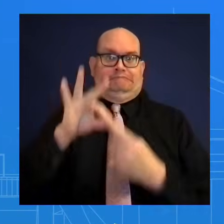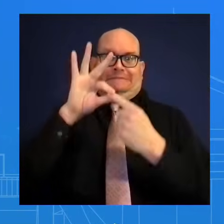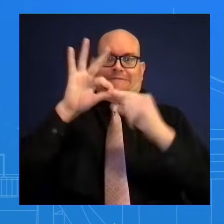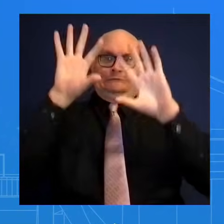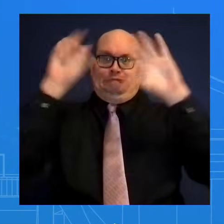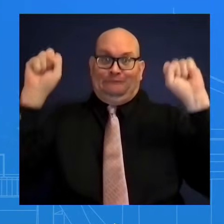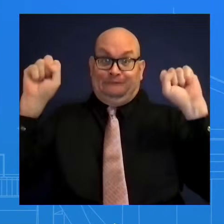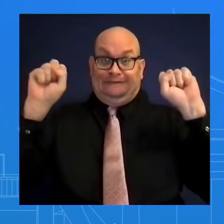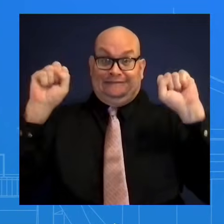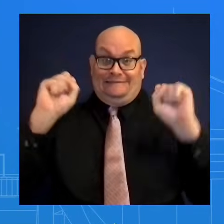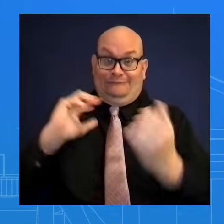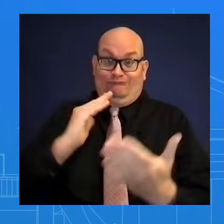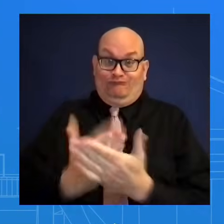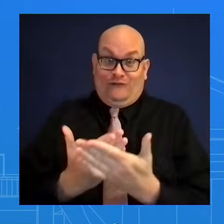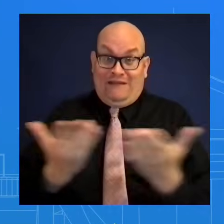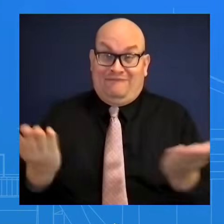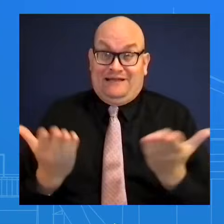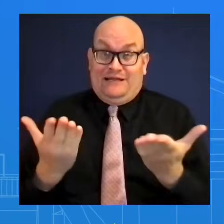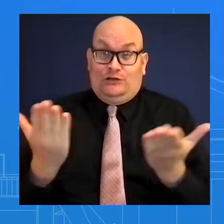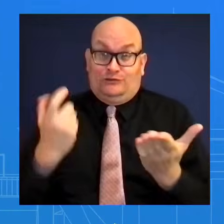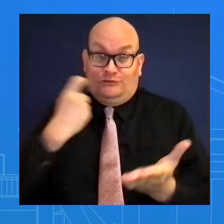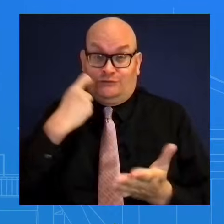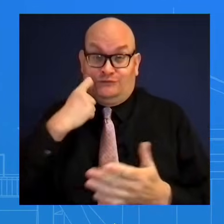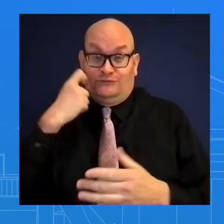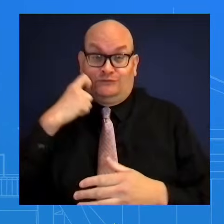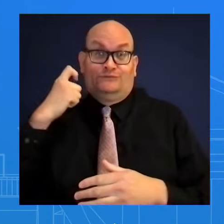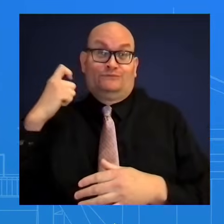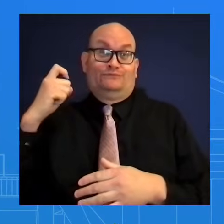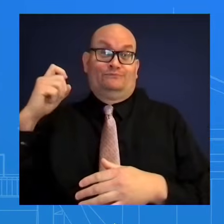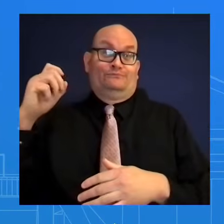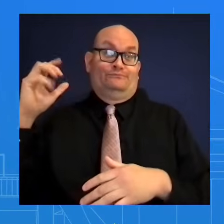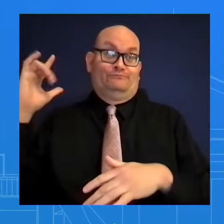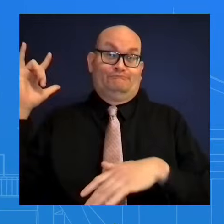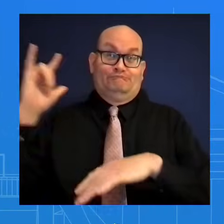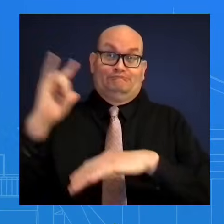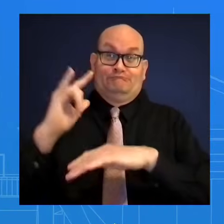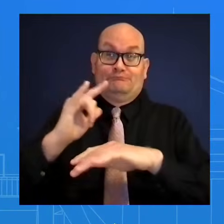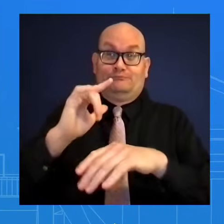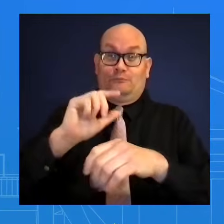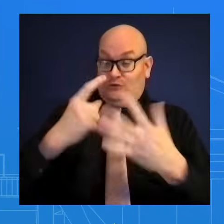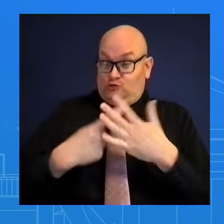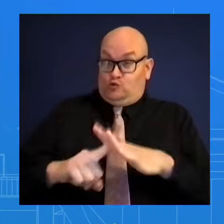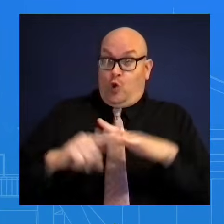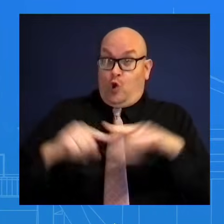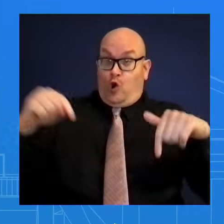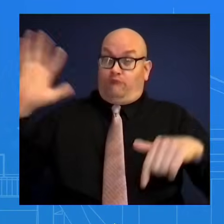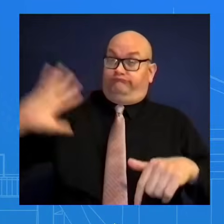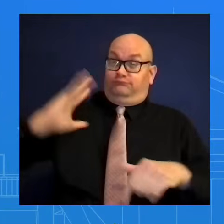because of the COVID response that was -- that was not existing -- and not his --